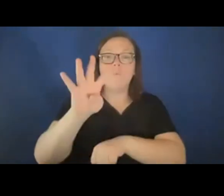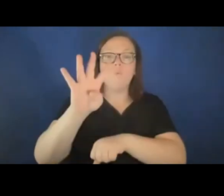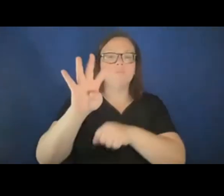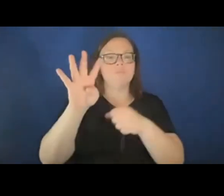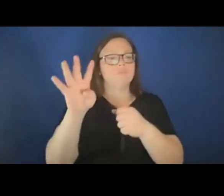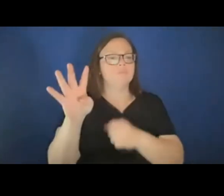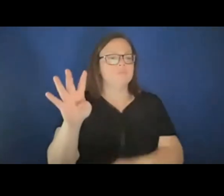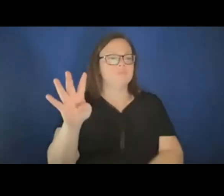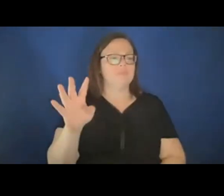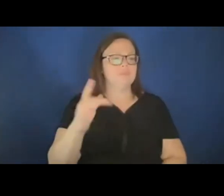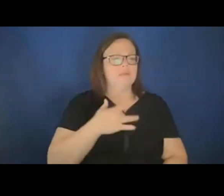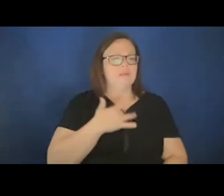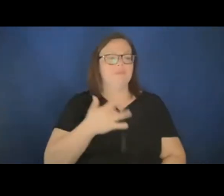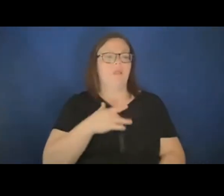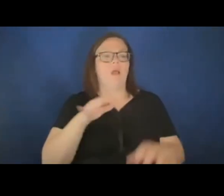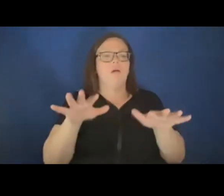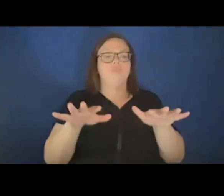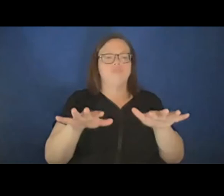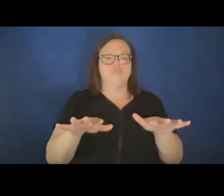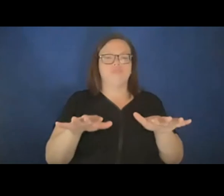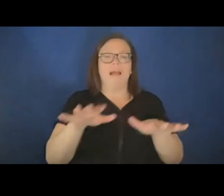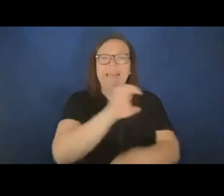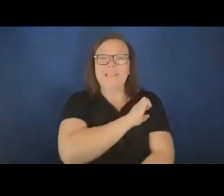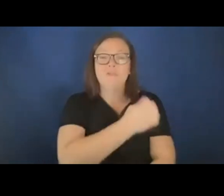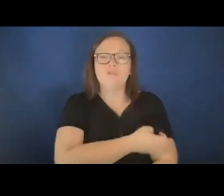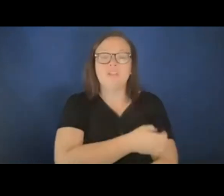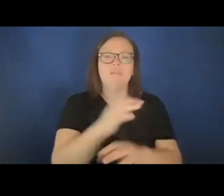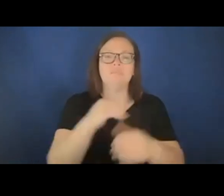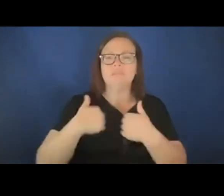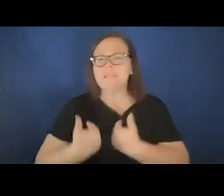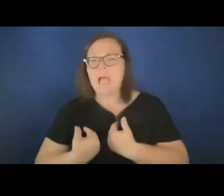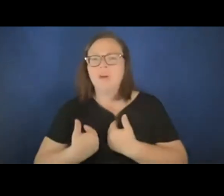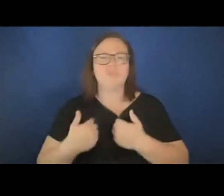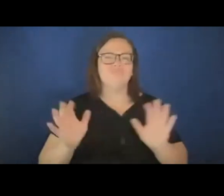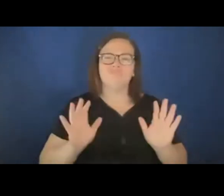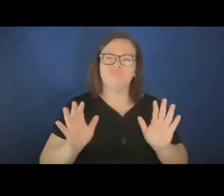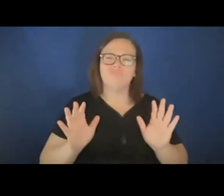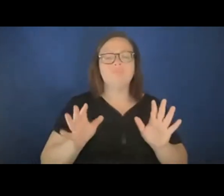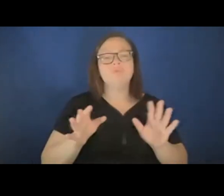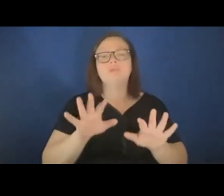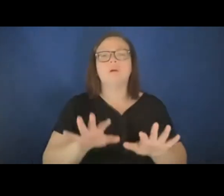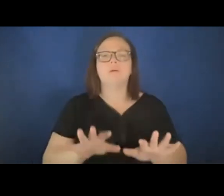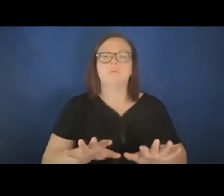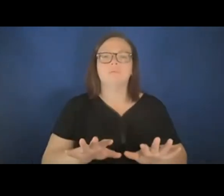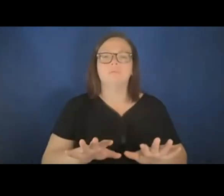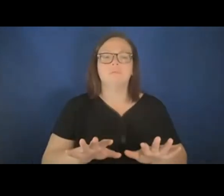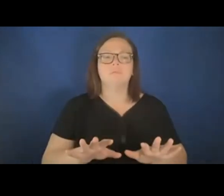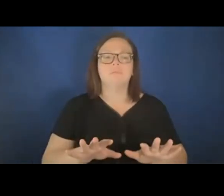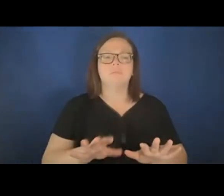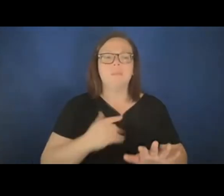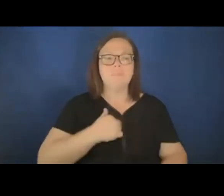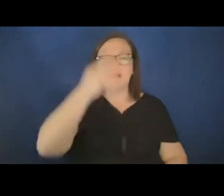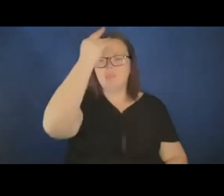lays siege. I am not energized or tired, but simply still. My thoughts stop combatting.